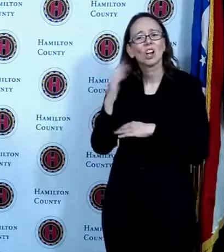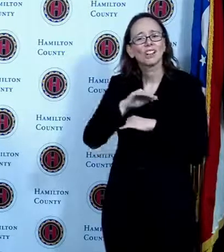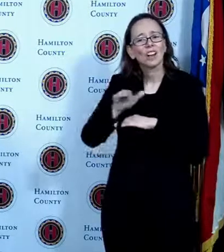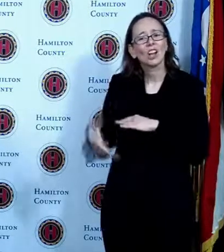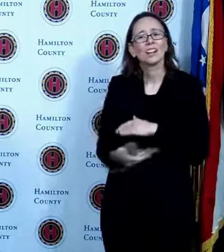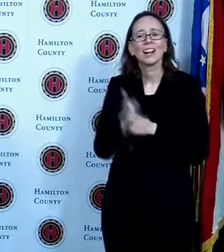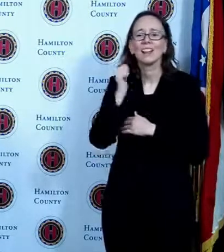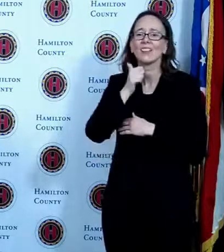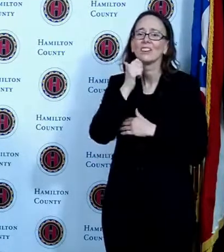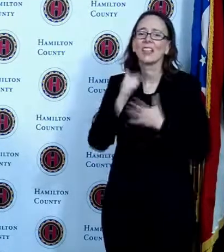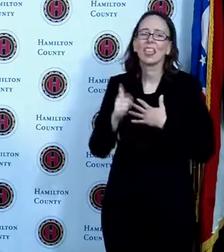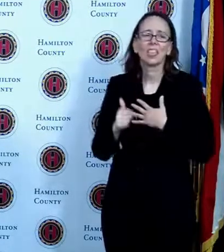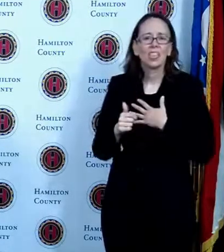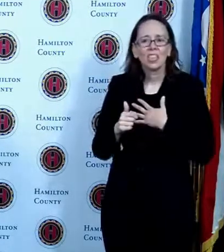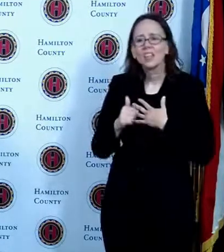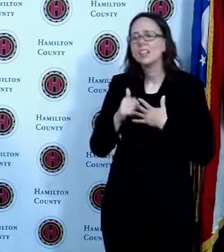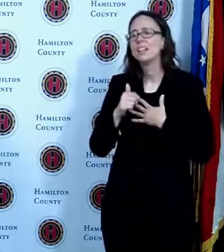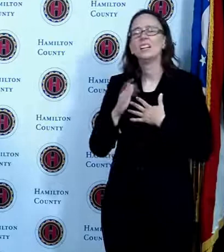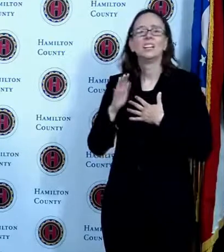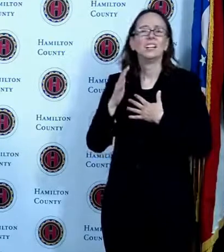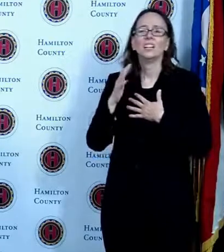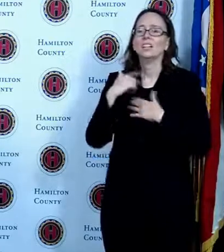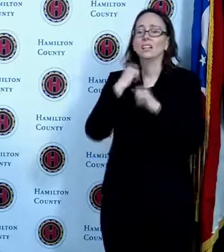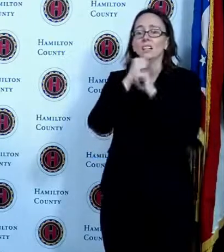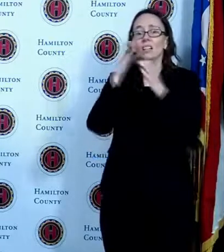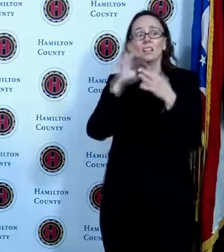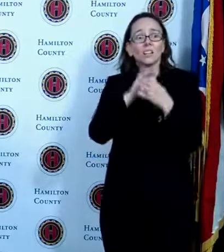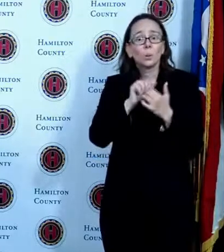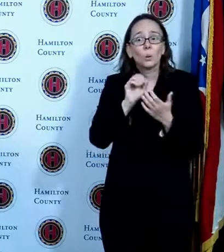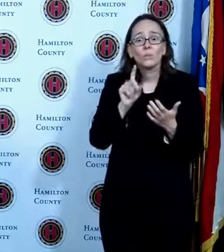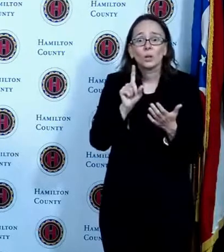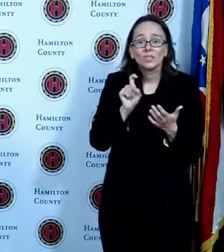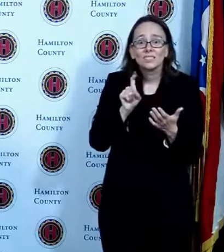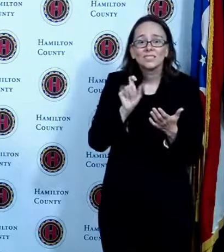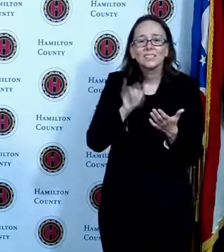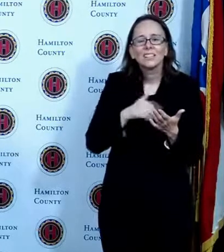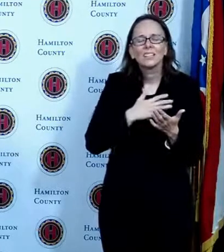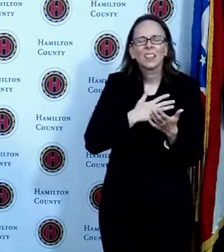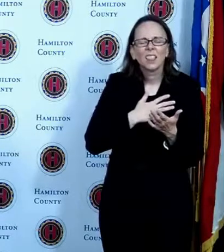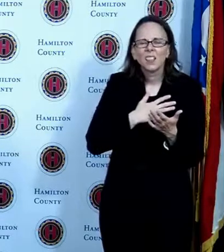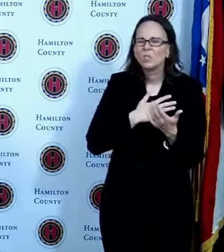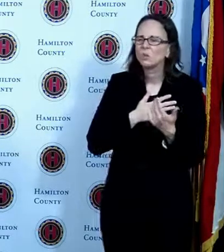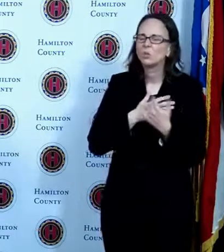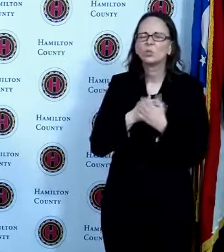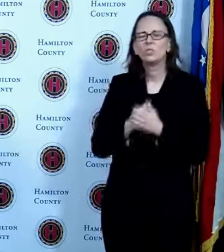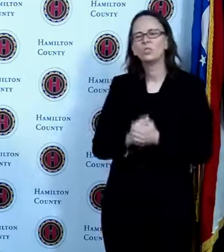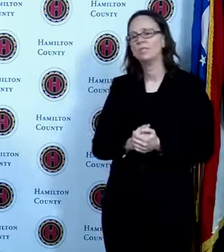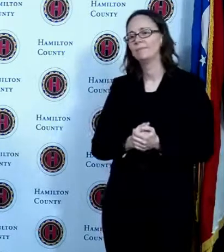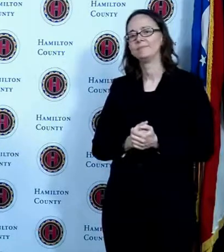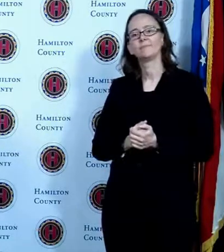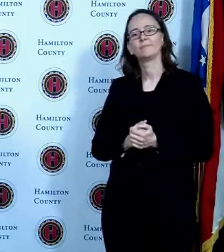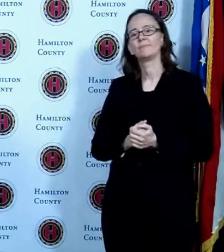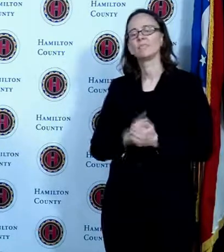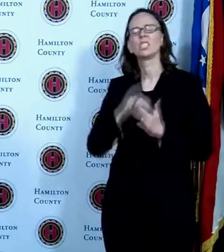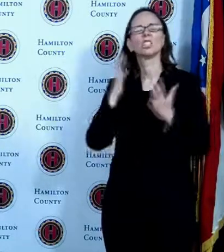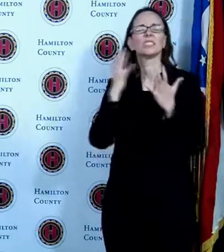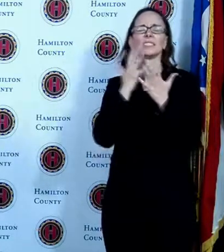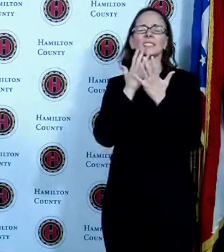to these overdoses so it's just it's it's a it's sad because as Tom said I